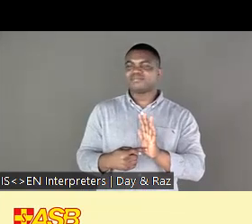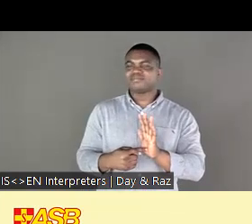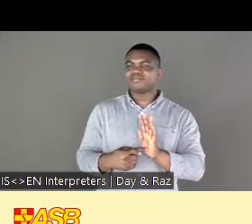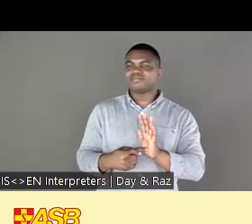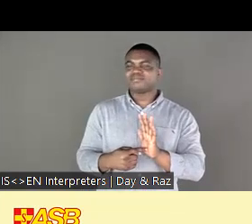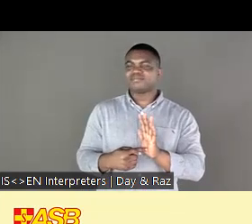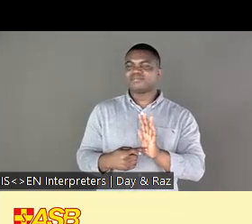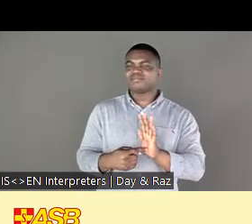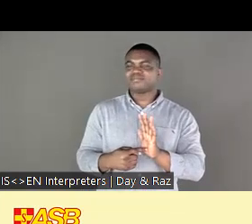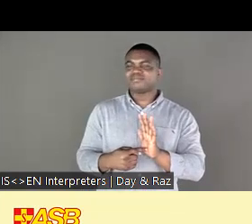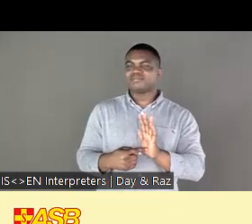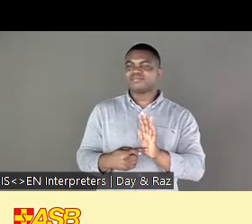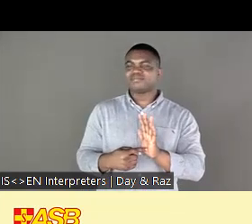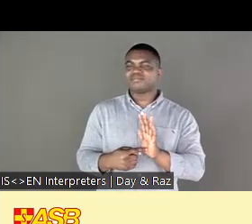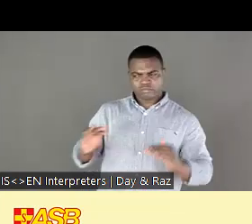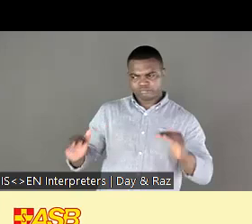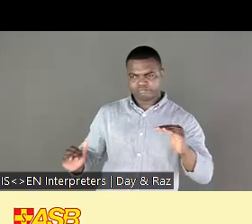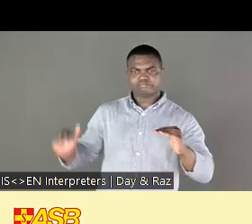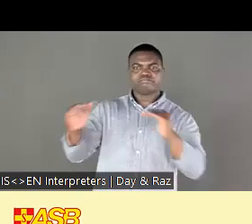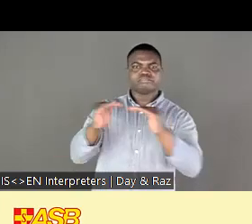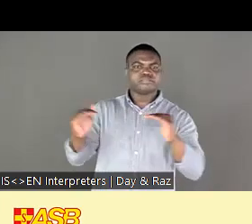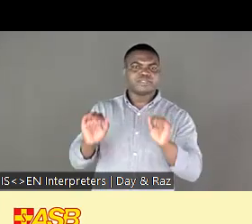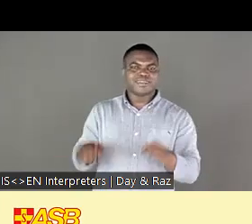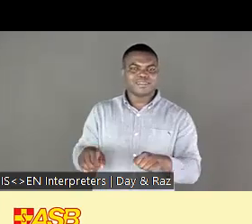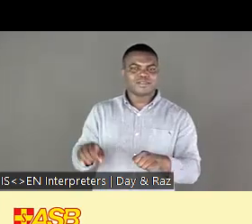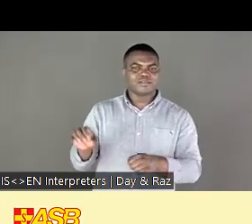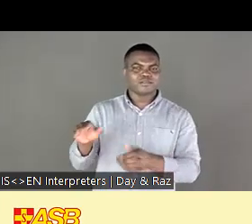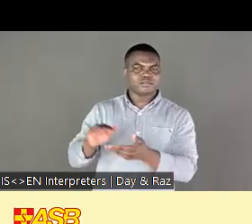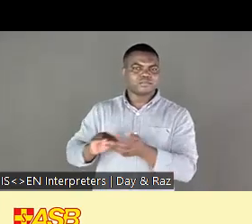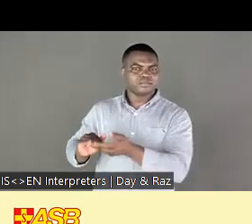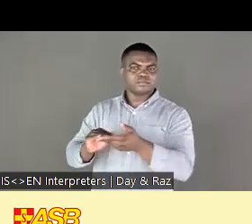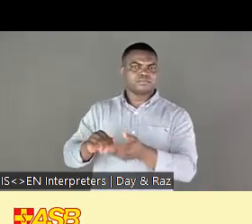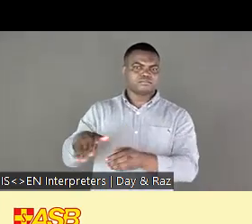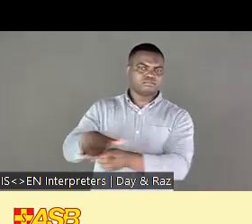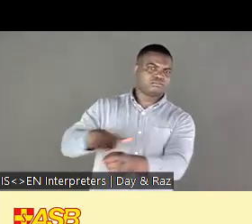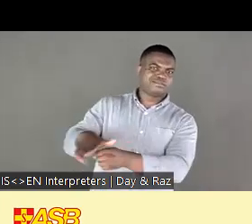project management and humanitarian interventions. That's why we should consult with them and work